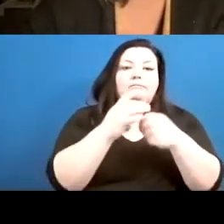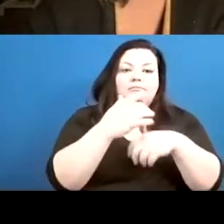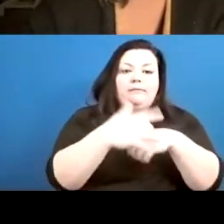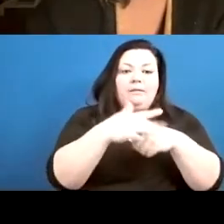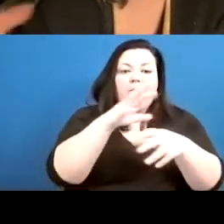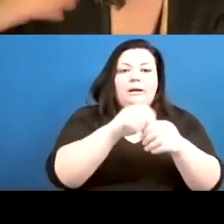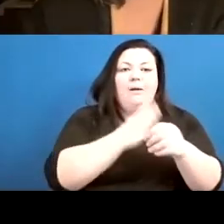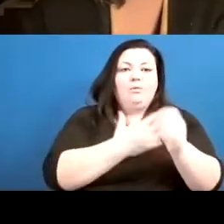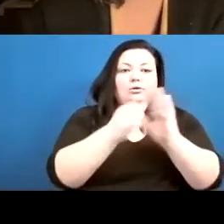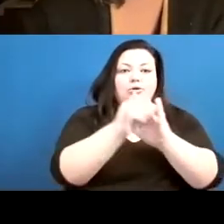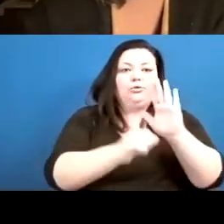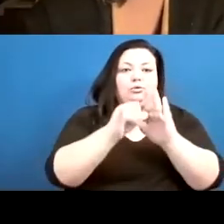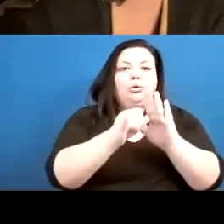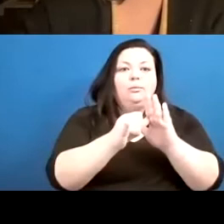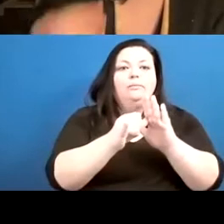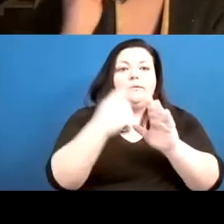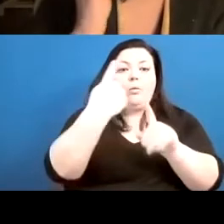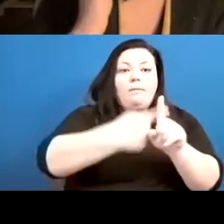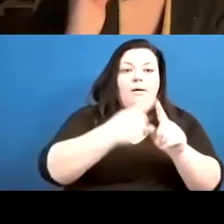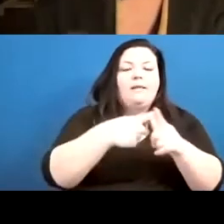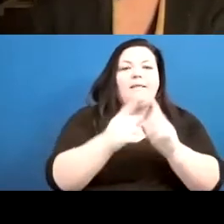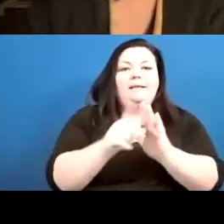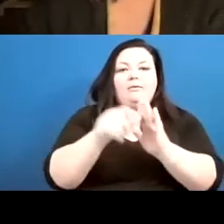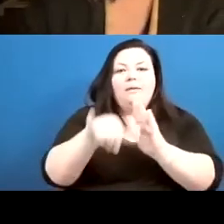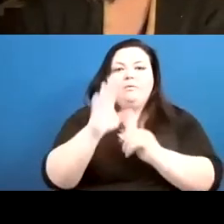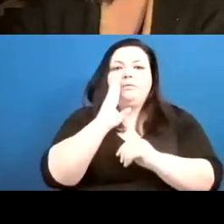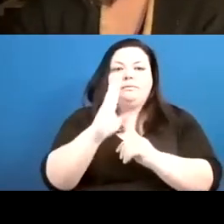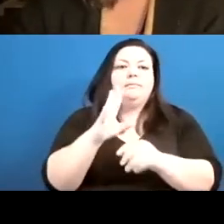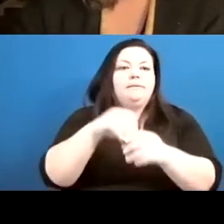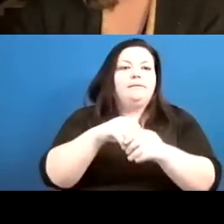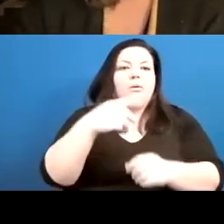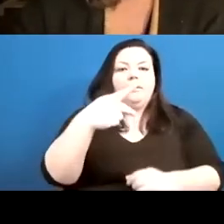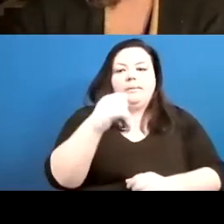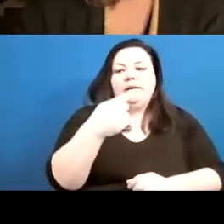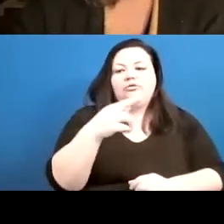on Patreon for early access, and here's what you can do to help us